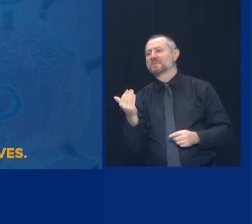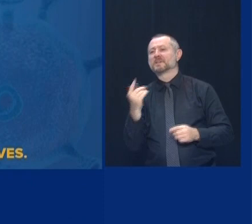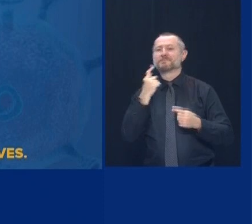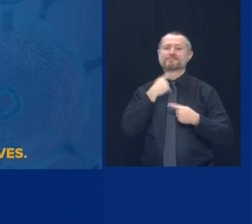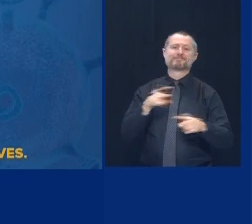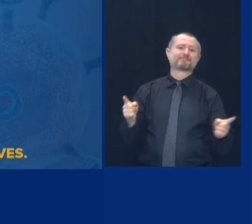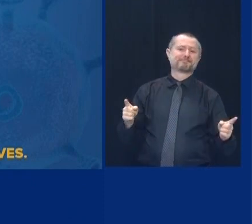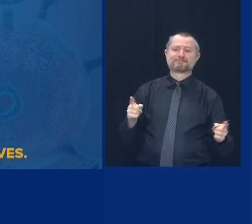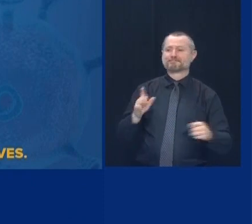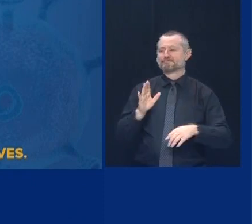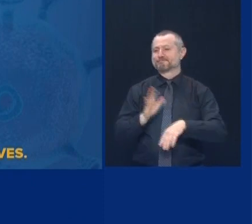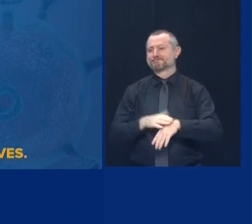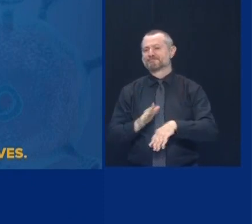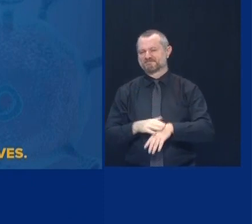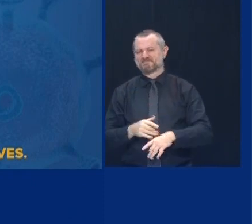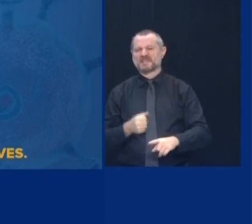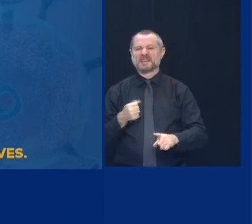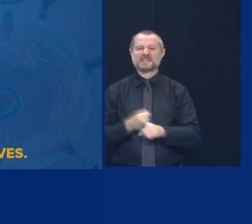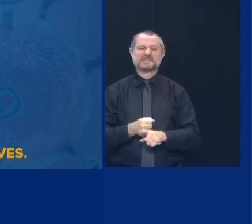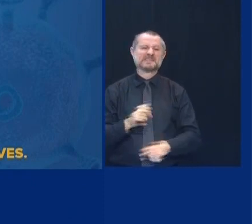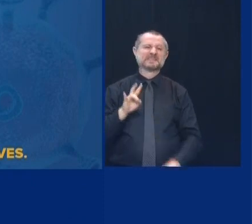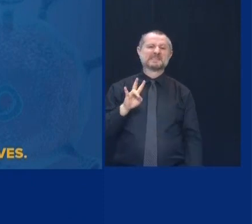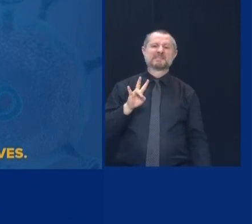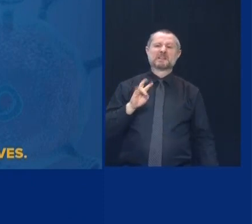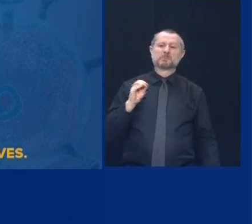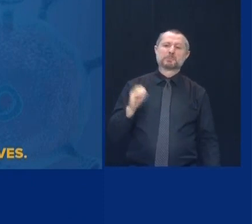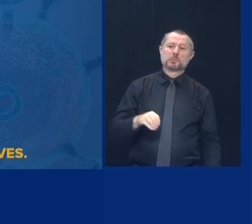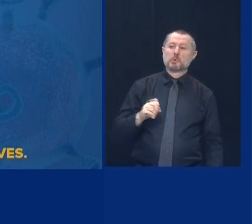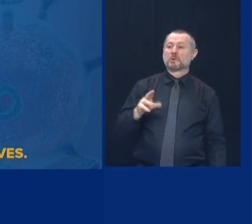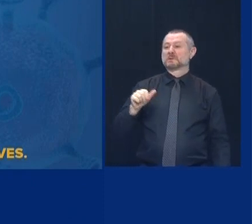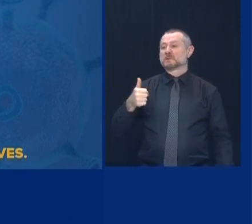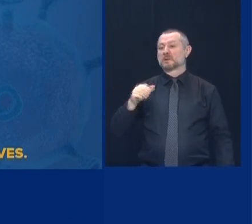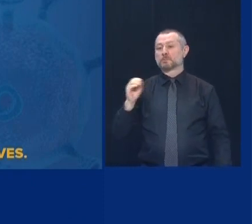I WOULD NOT BE SHOCKED IF THEY